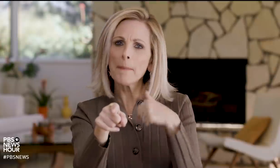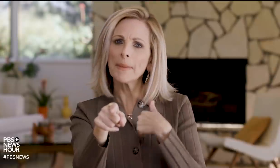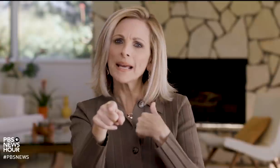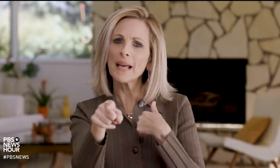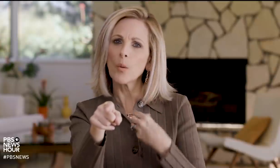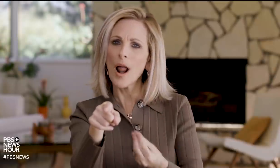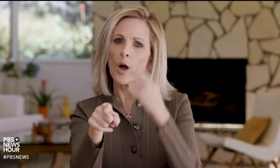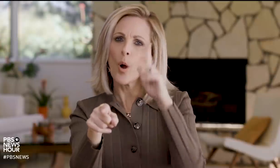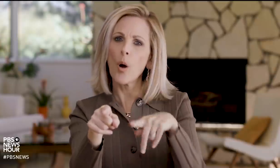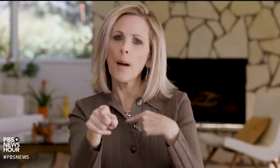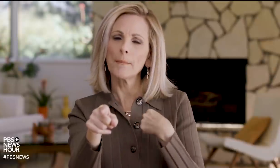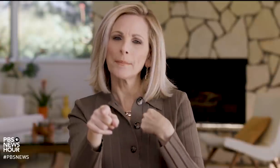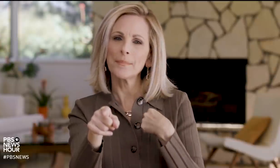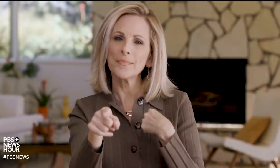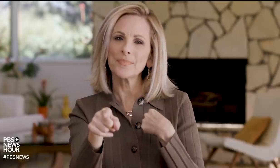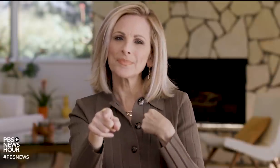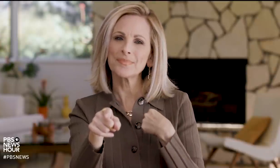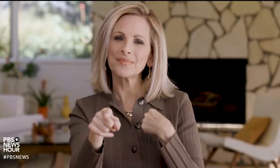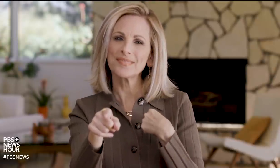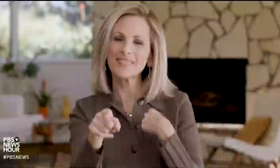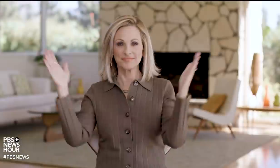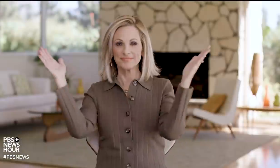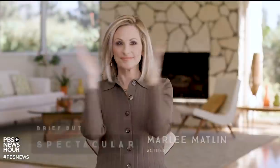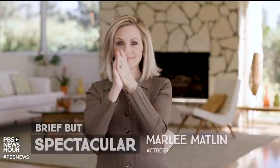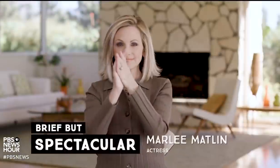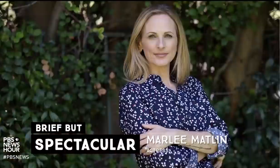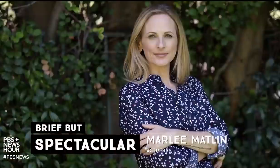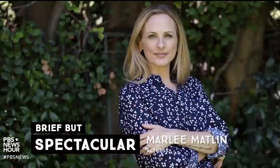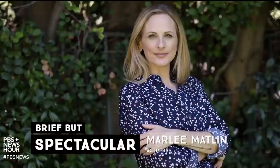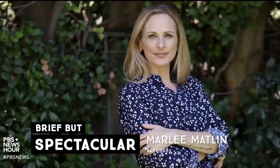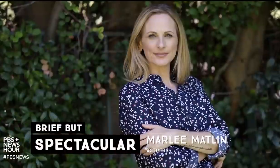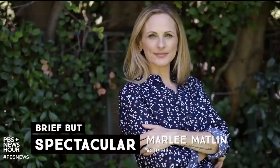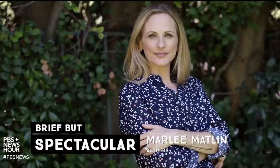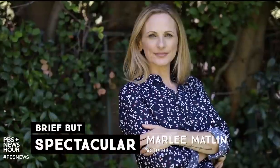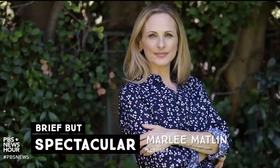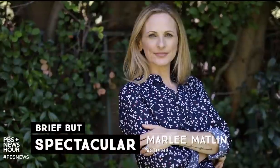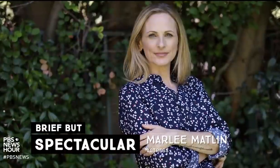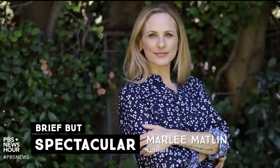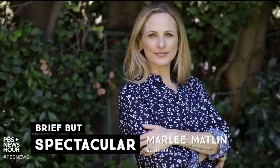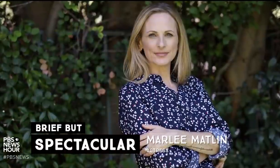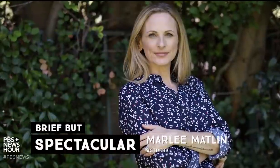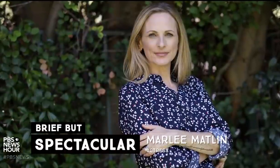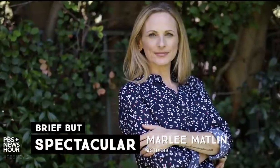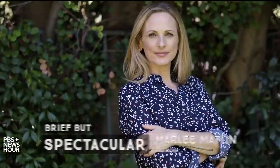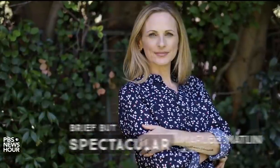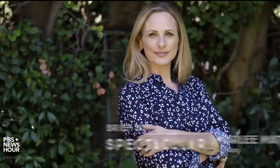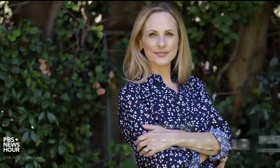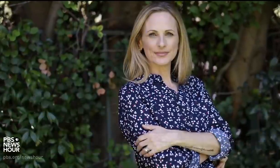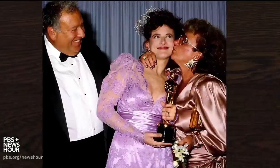Why can't I do that when I grew up? One.